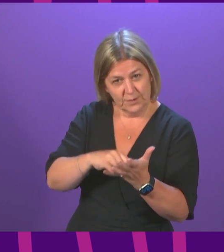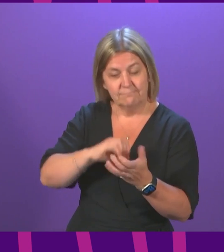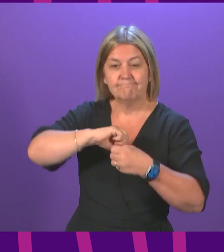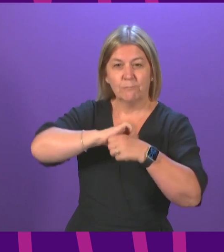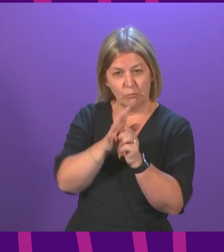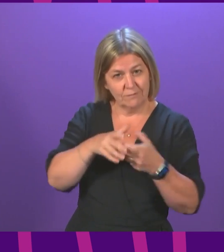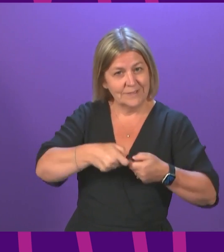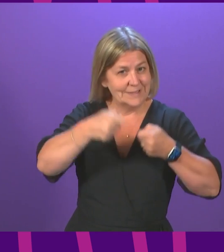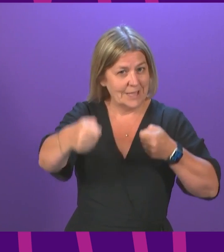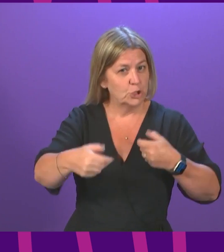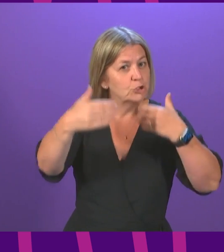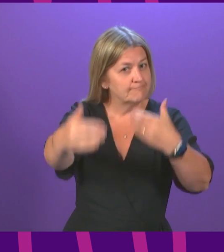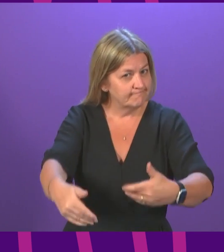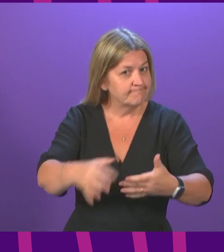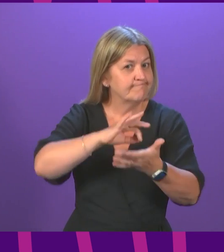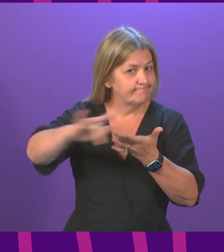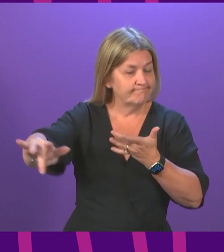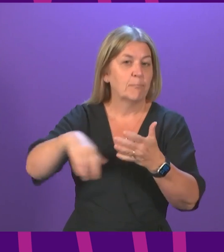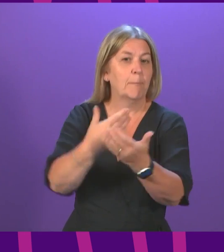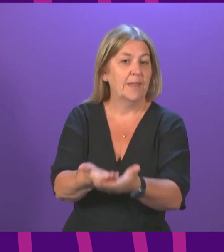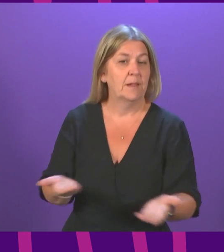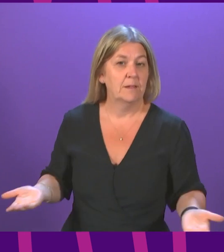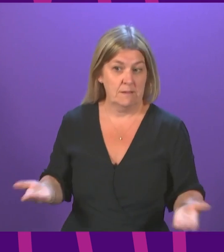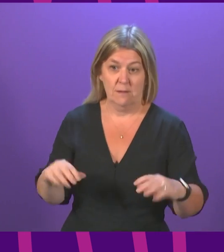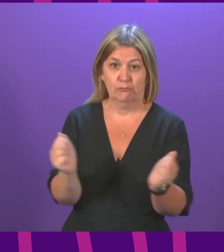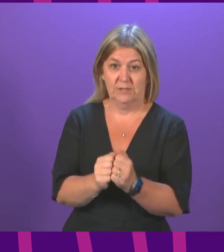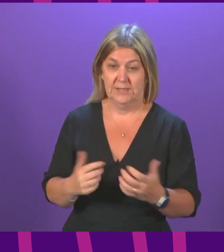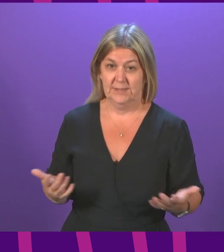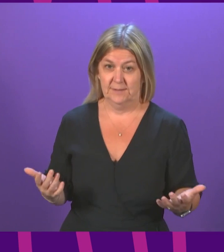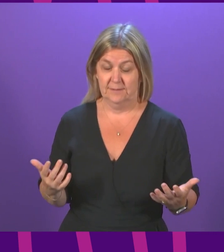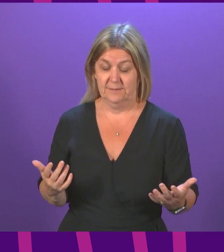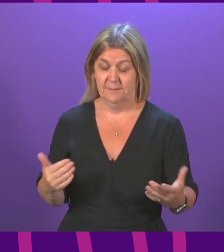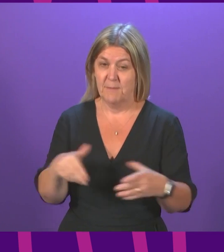(Extension and Expiry) (Scotland) Bill. Members should cast their votes now.